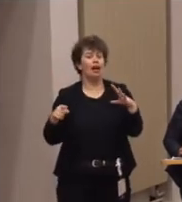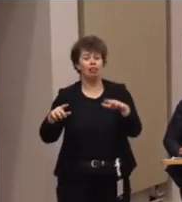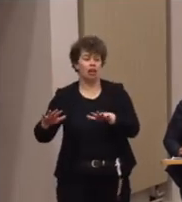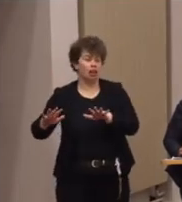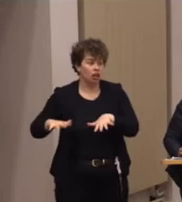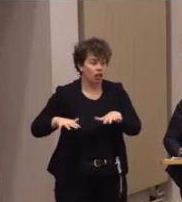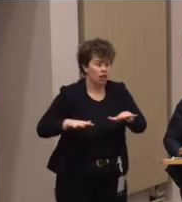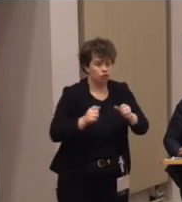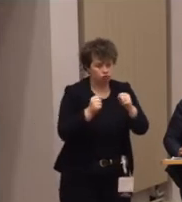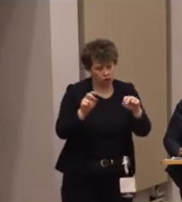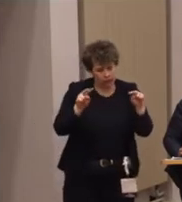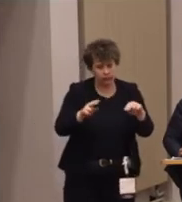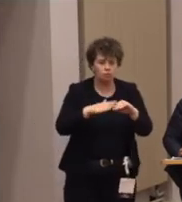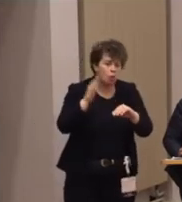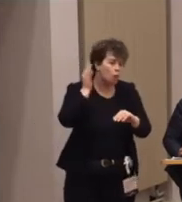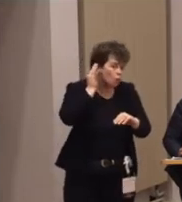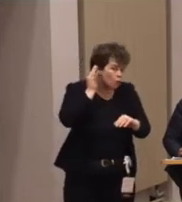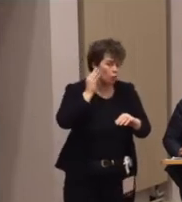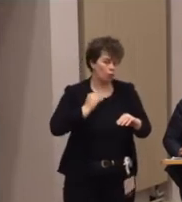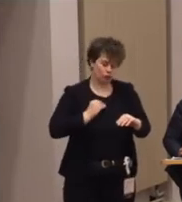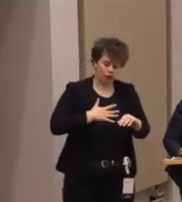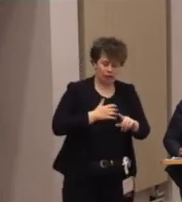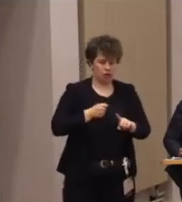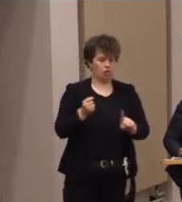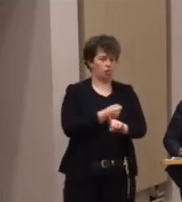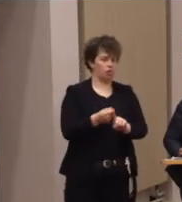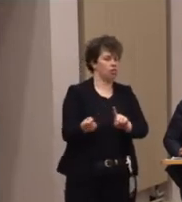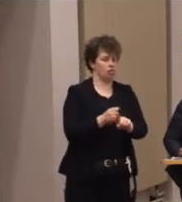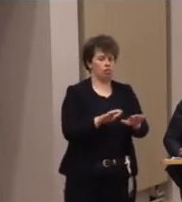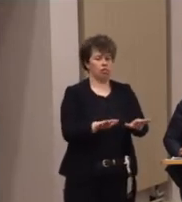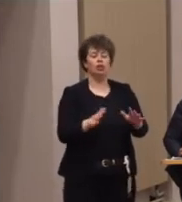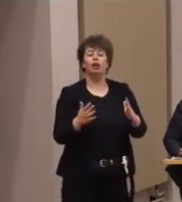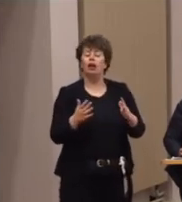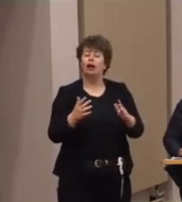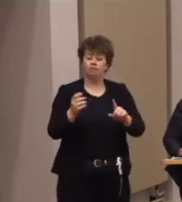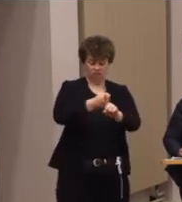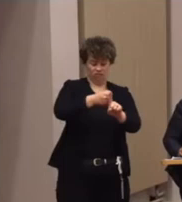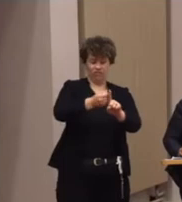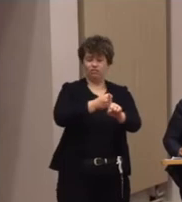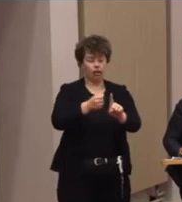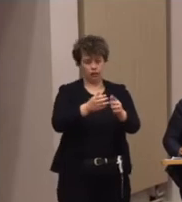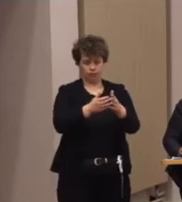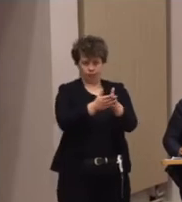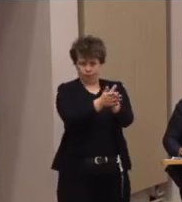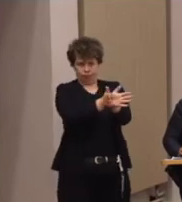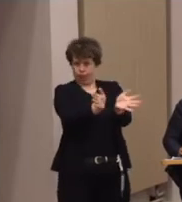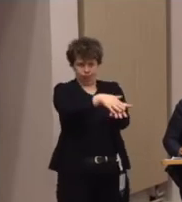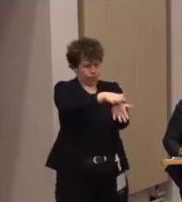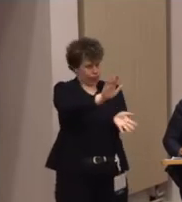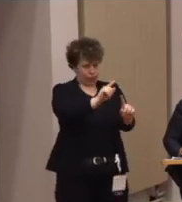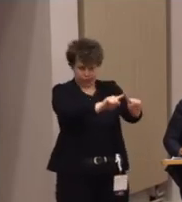very increasing forms. The violence many faced itself in a multiple way, through the ethnic